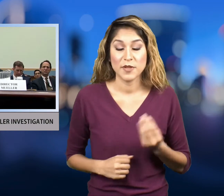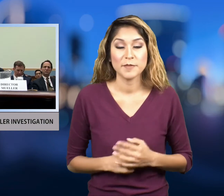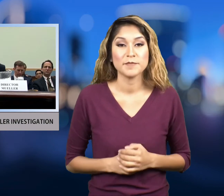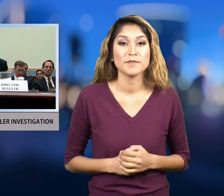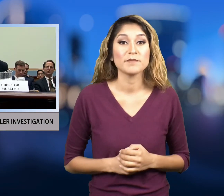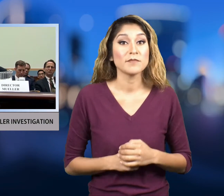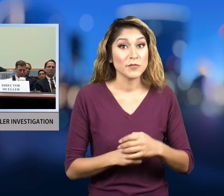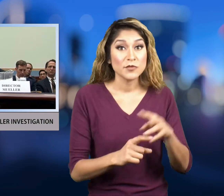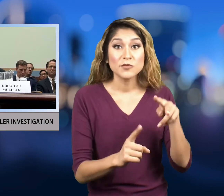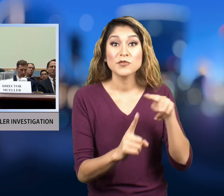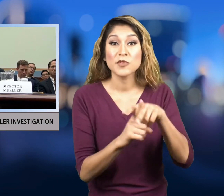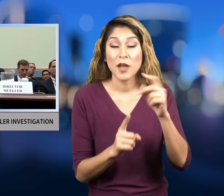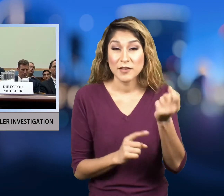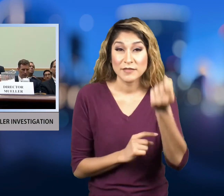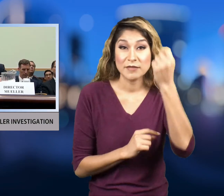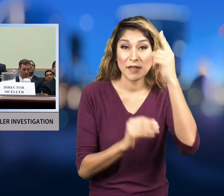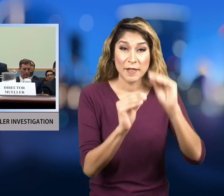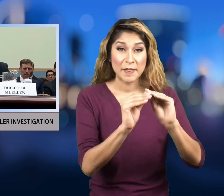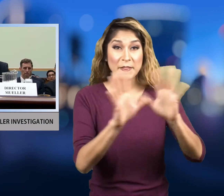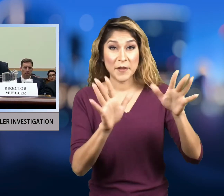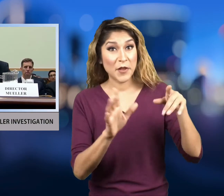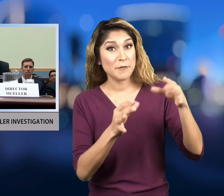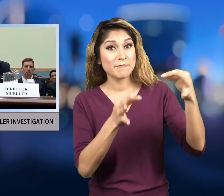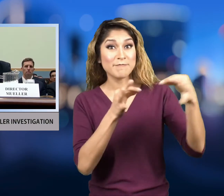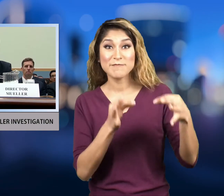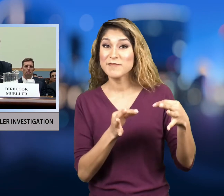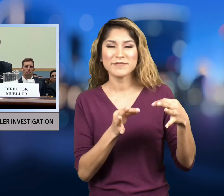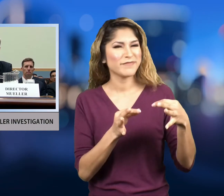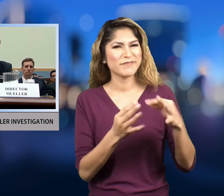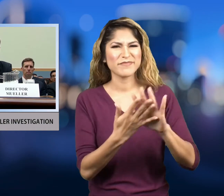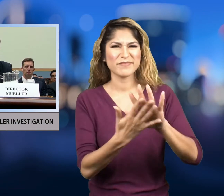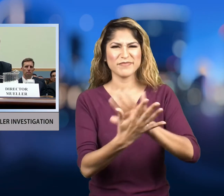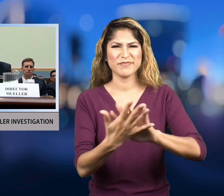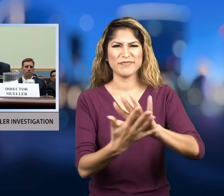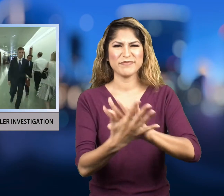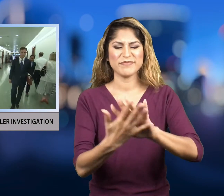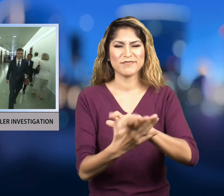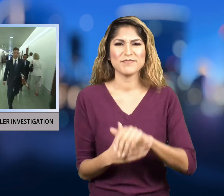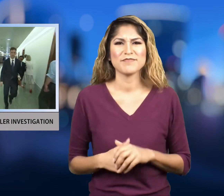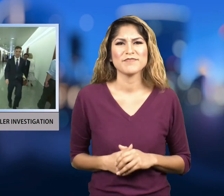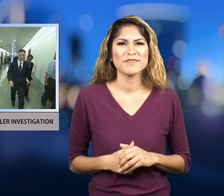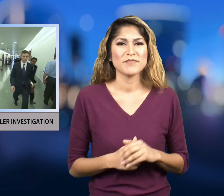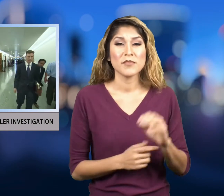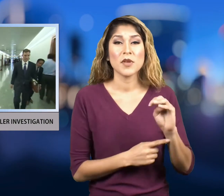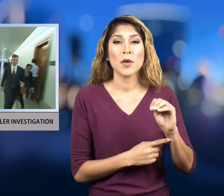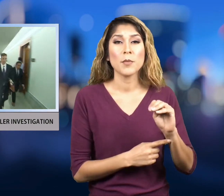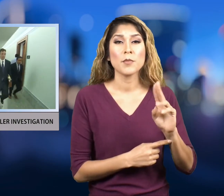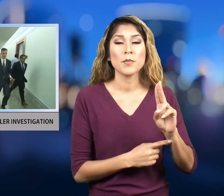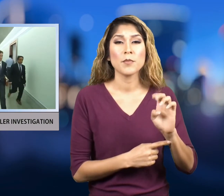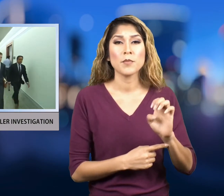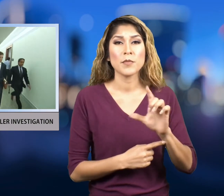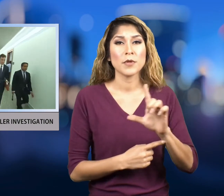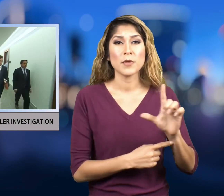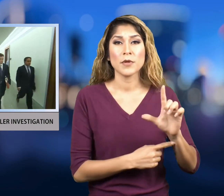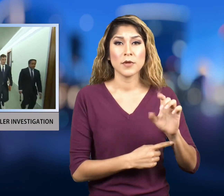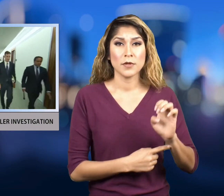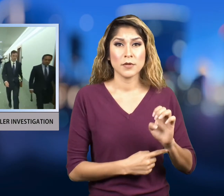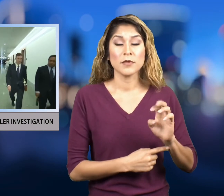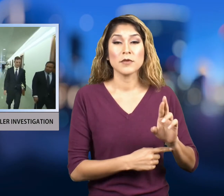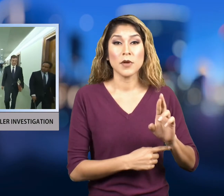It is unclear what the specific charges are. In addition to Muller's investigation,